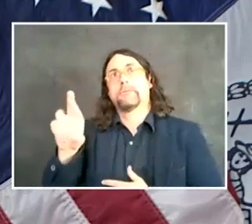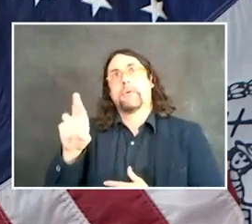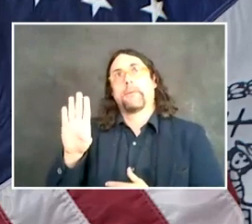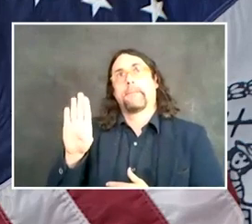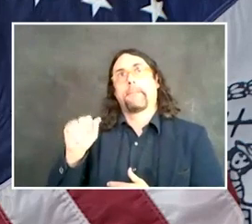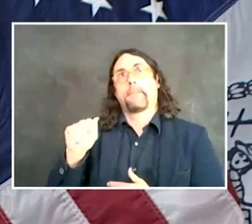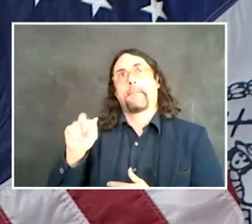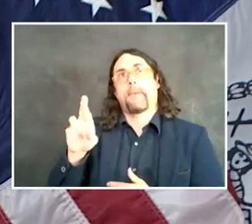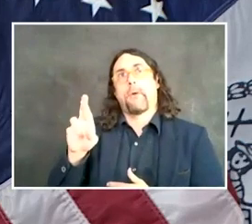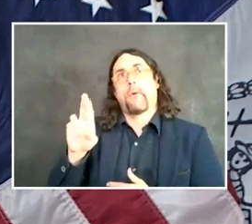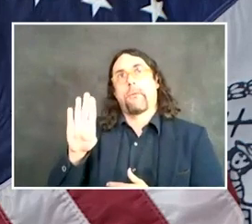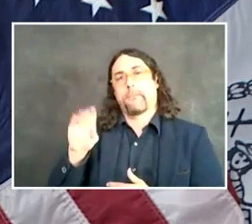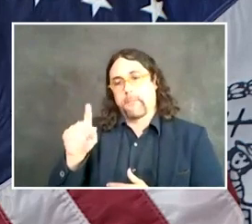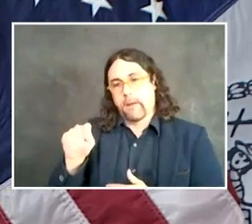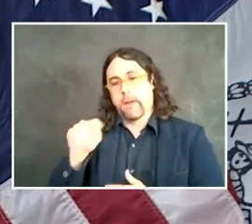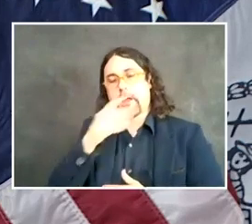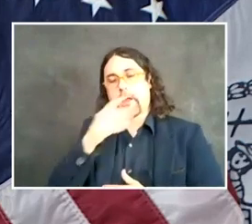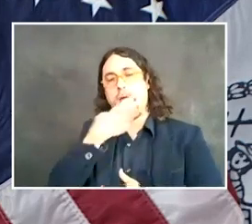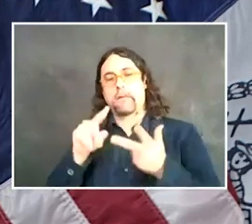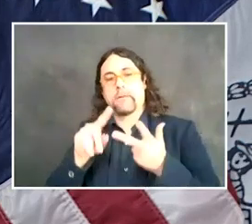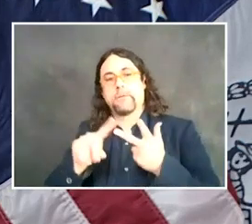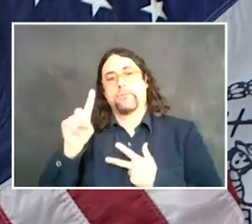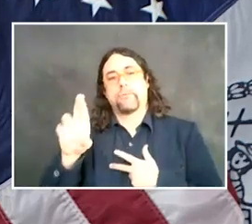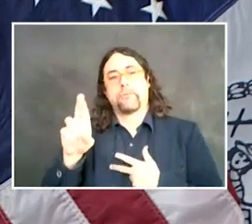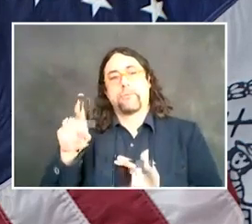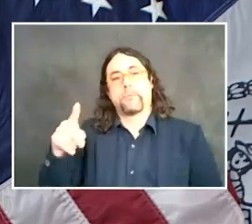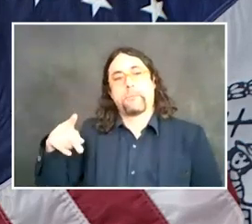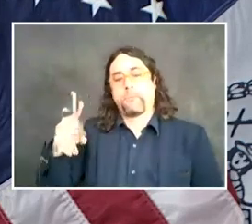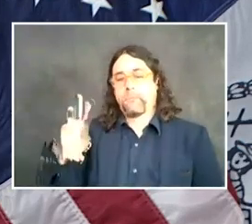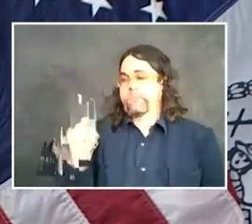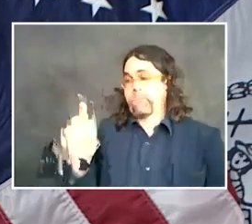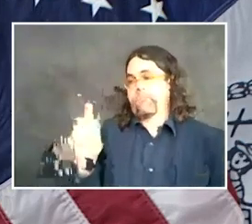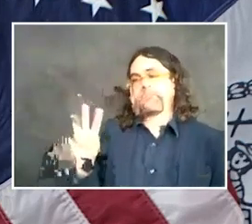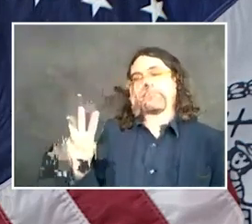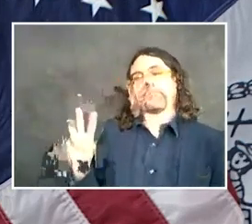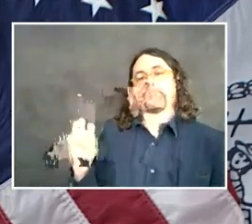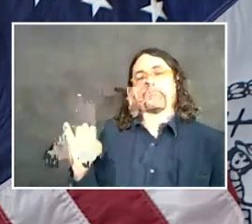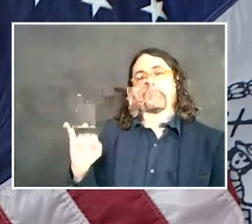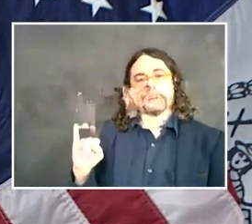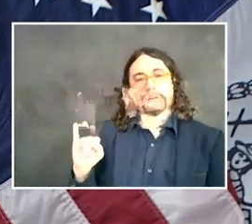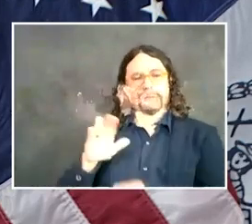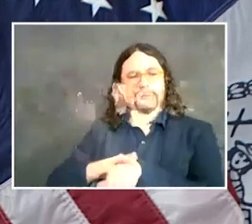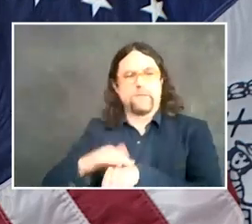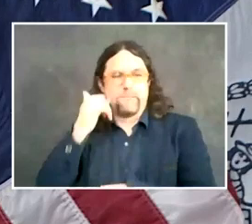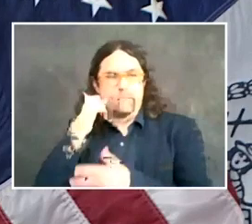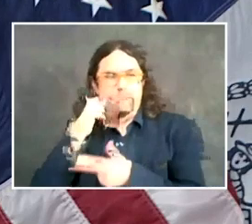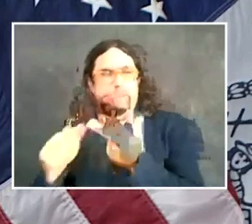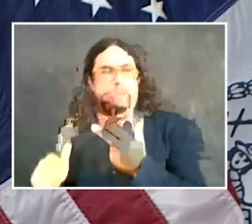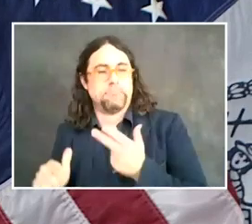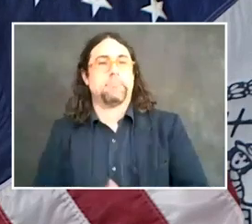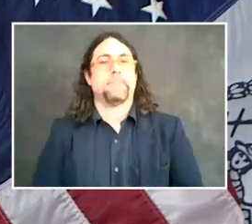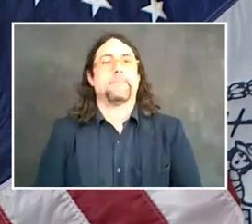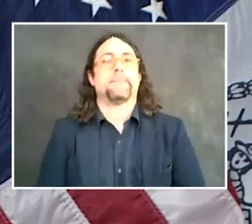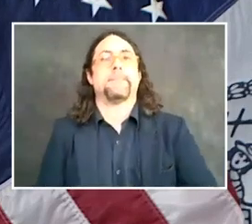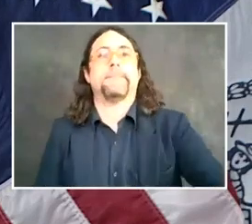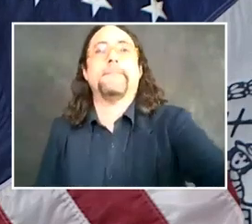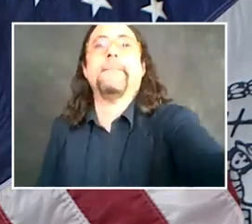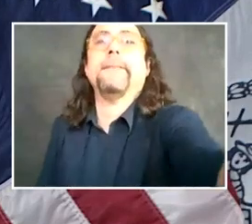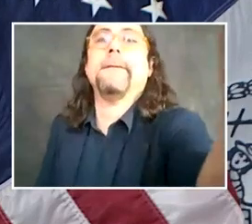WITH THAT, I'LL START WITH ASHLEY FROM THE "NEW YORK TIMES." GOOD MORNING MR. MAYOR AND